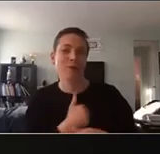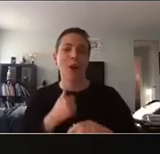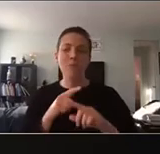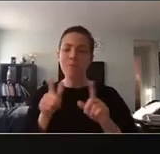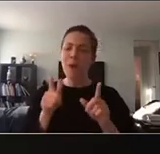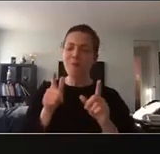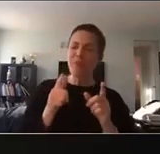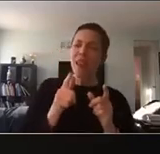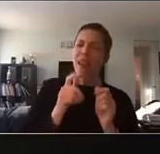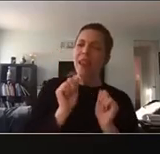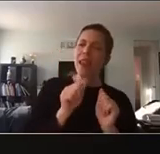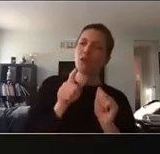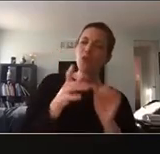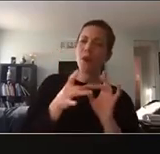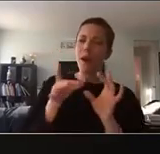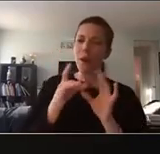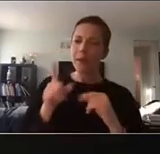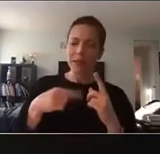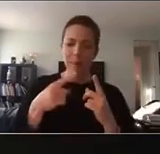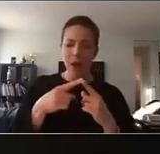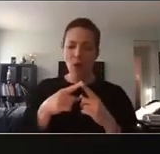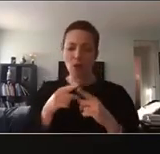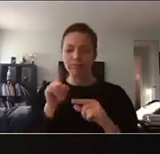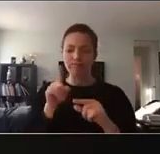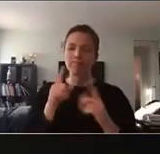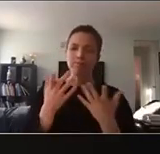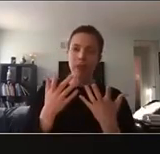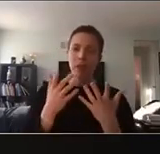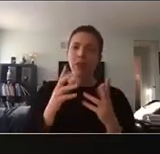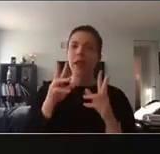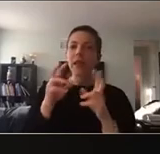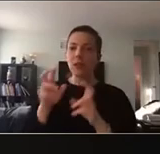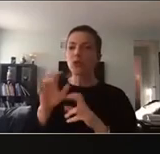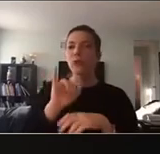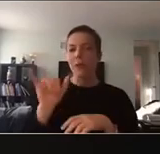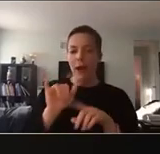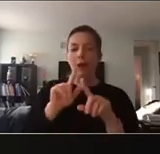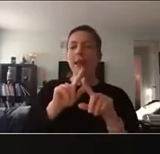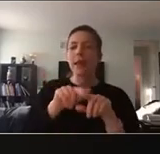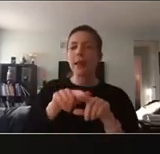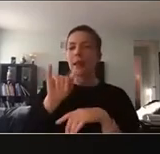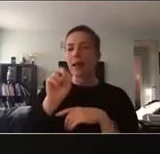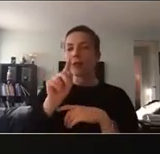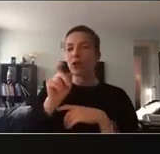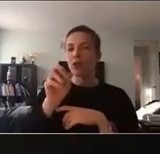I'm not sure if I'm stating my question as well as I'm, as I'm formulating it, but that's where some of the things I was thinking about issues like